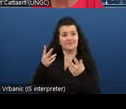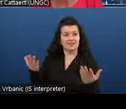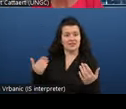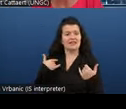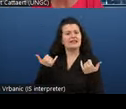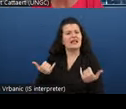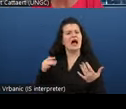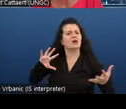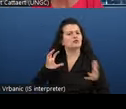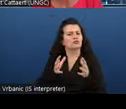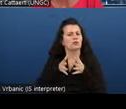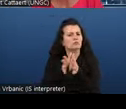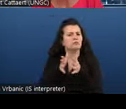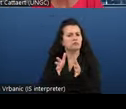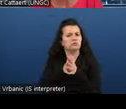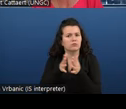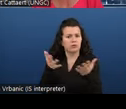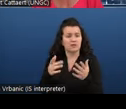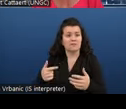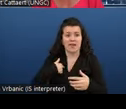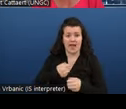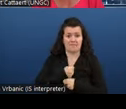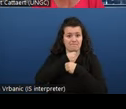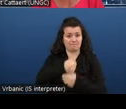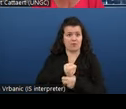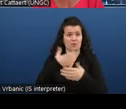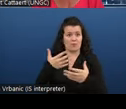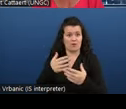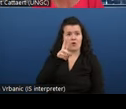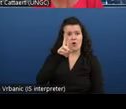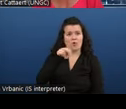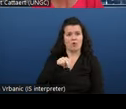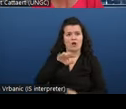keep it very short today, I'm representing here. Indeed, the UN UN Global Compact United